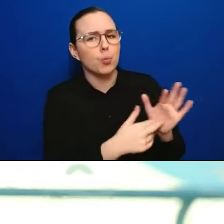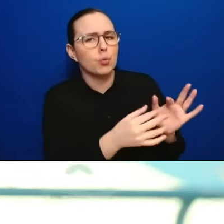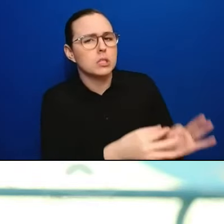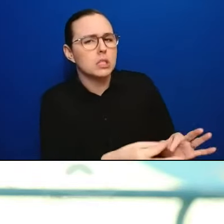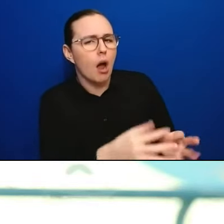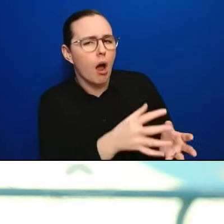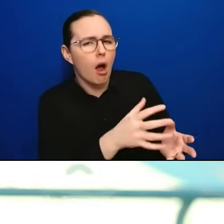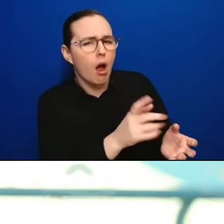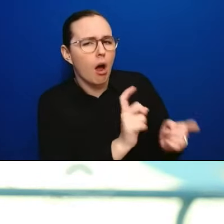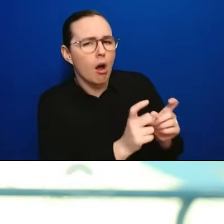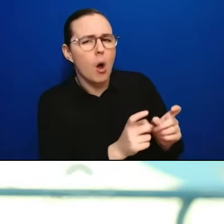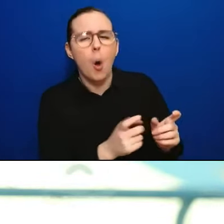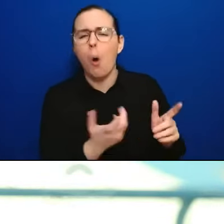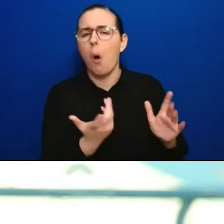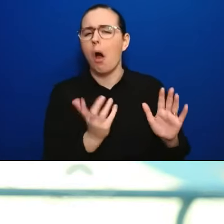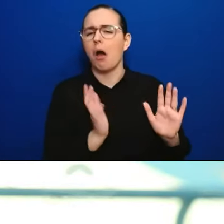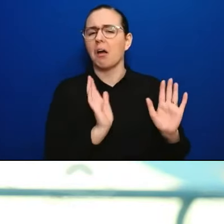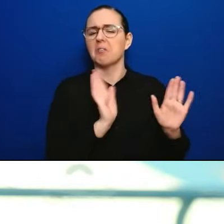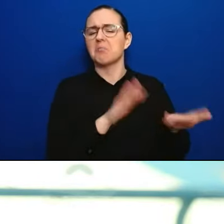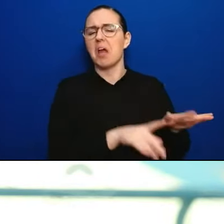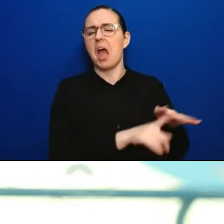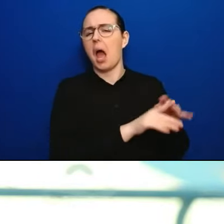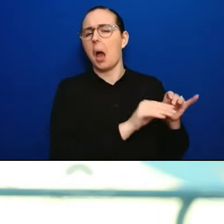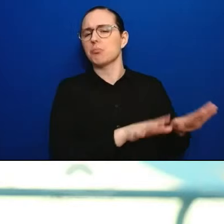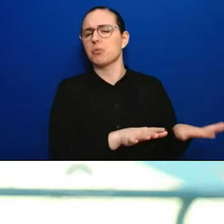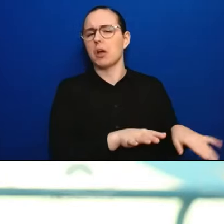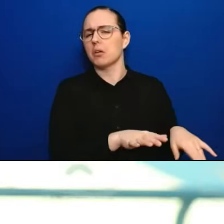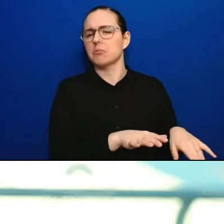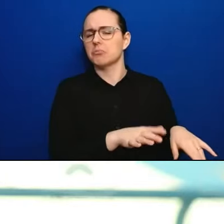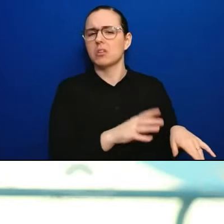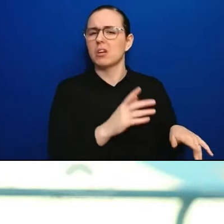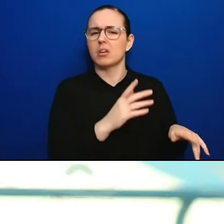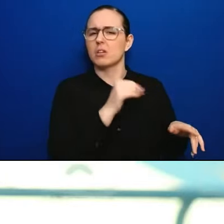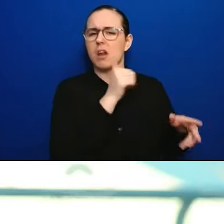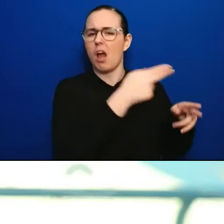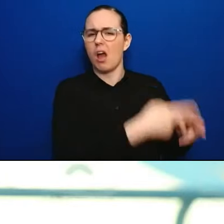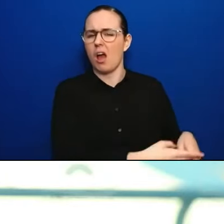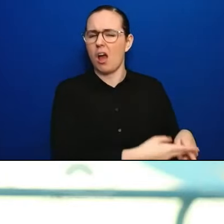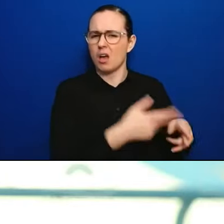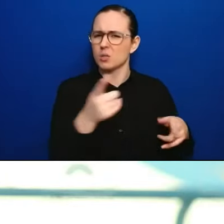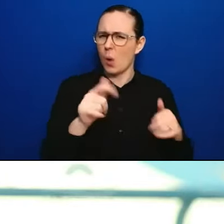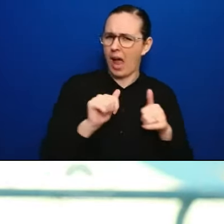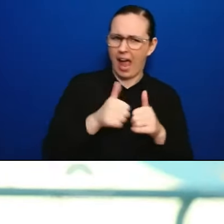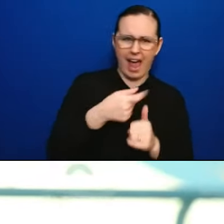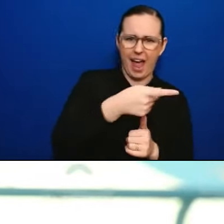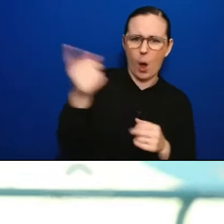you're using? And if not, is leaving it up to